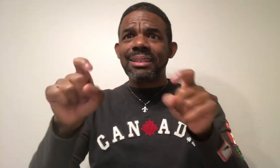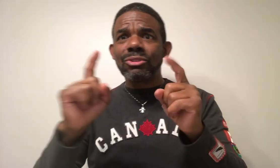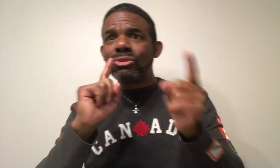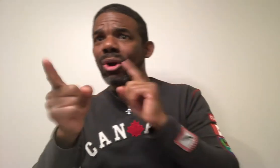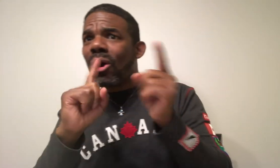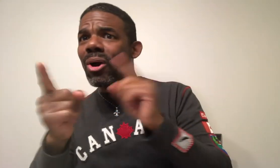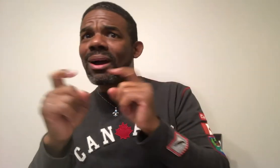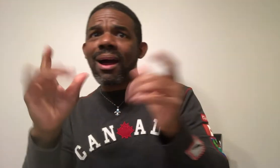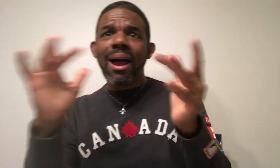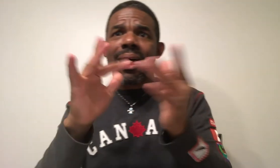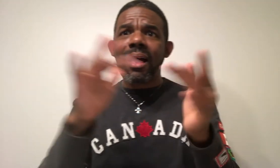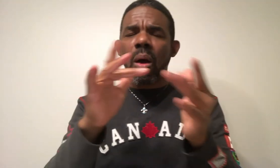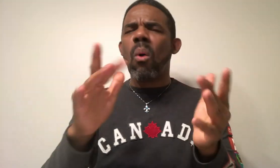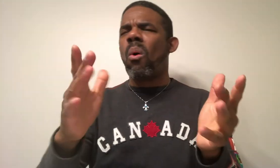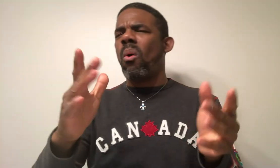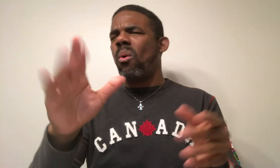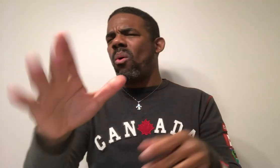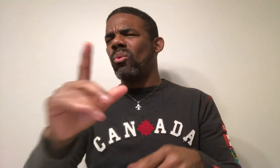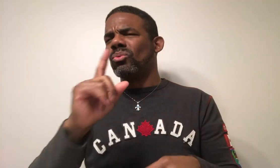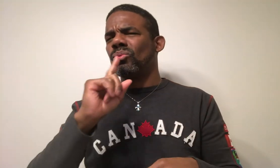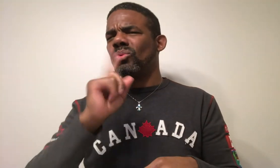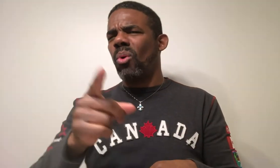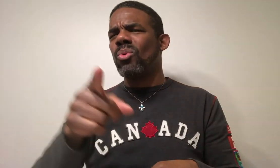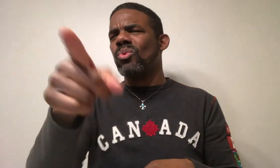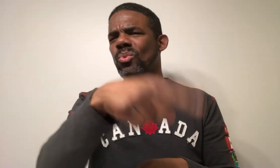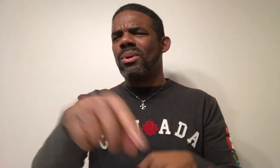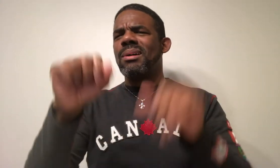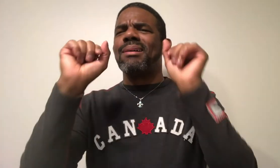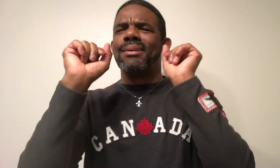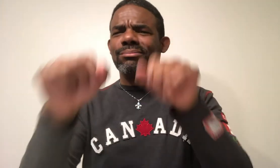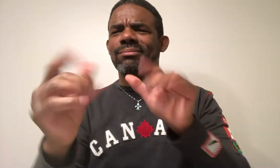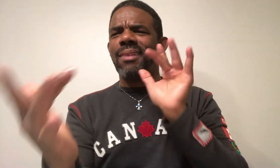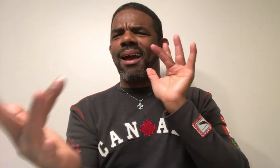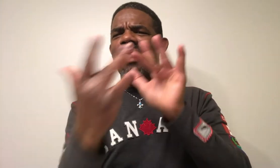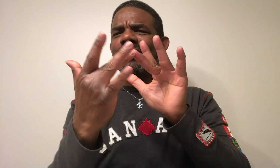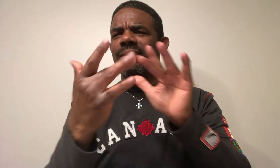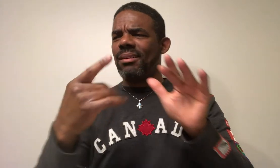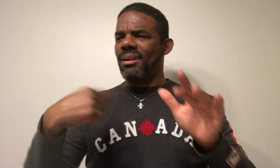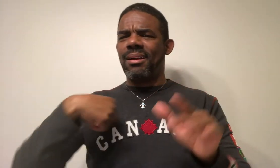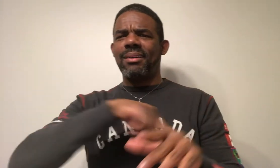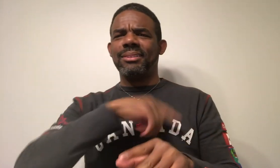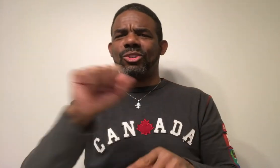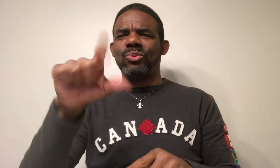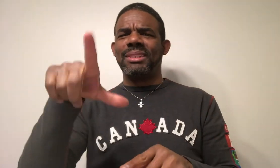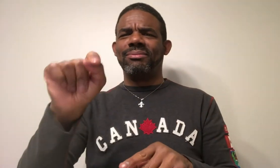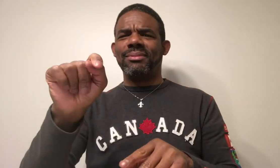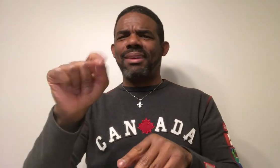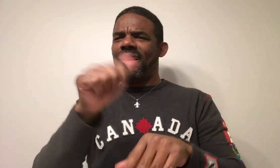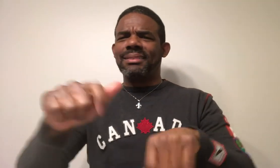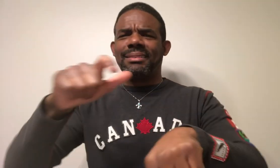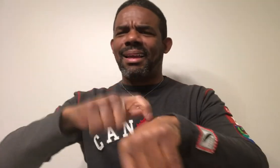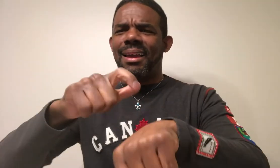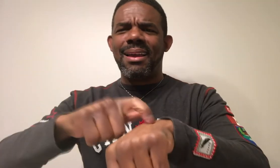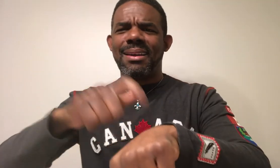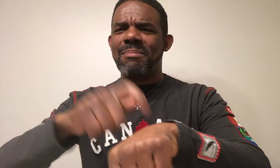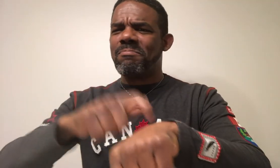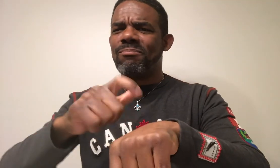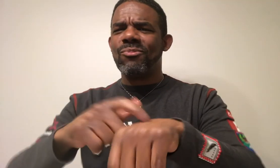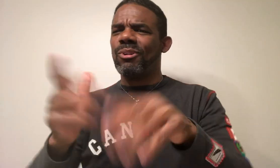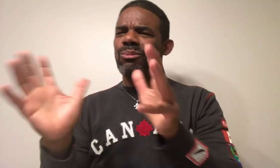and you need to talk or contact someone, you can contact us at the SLT anytime.